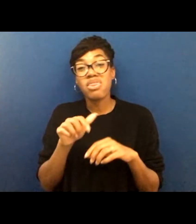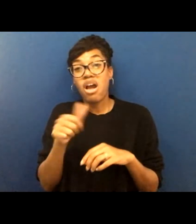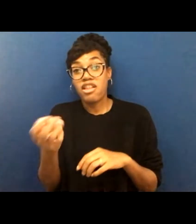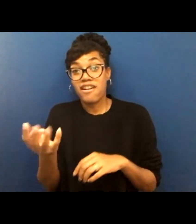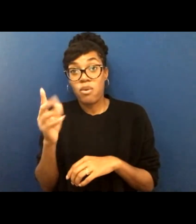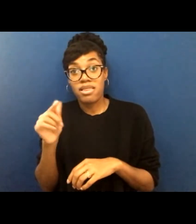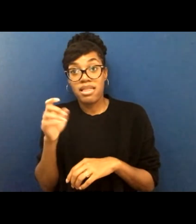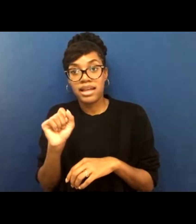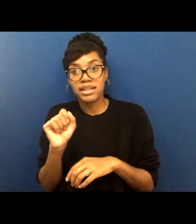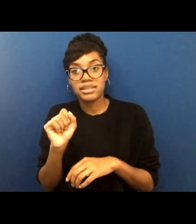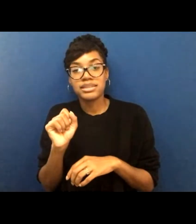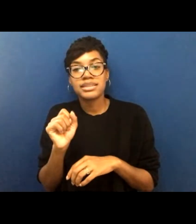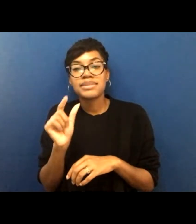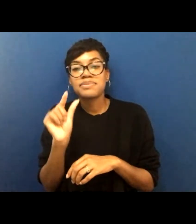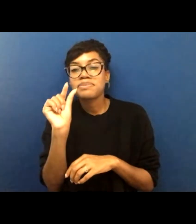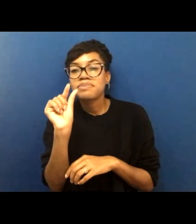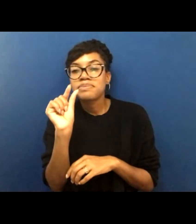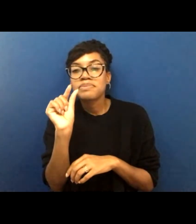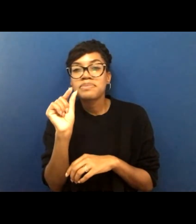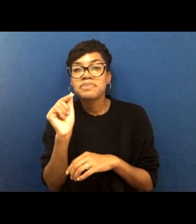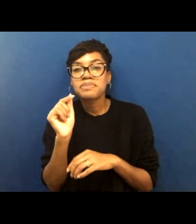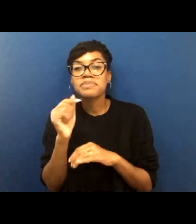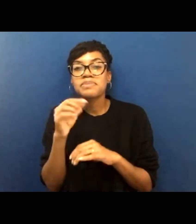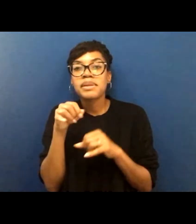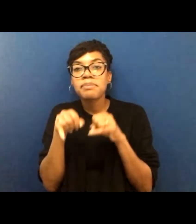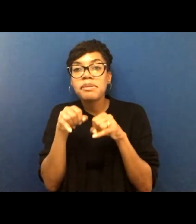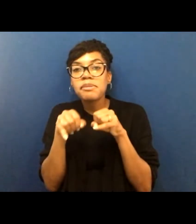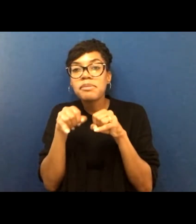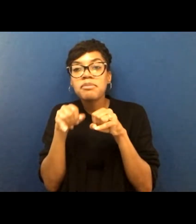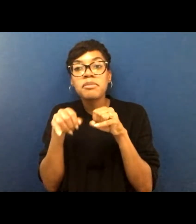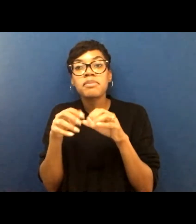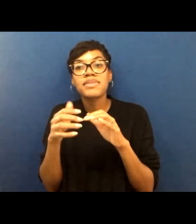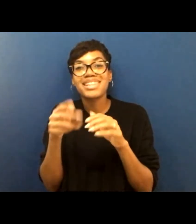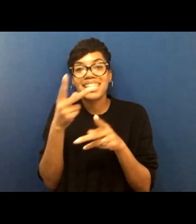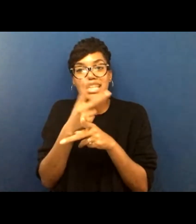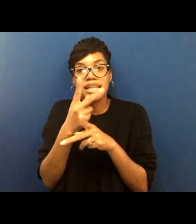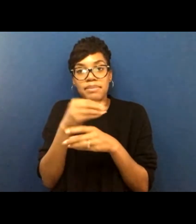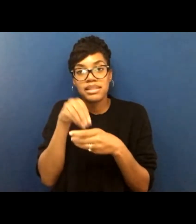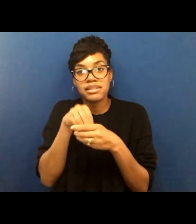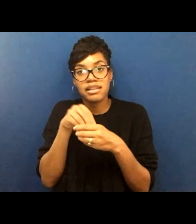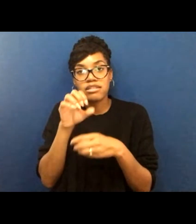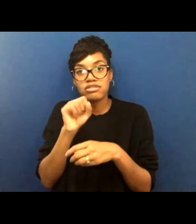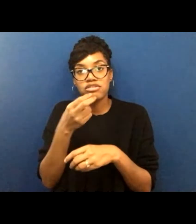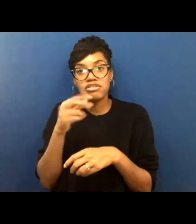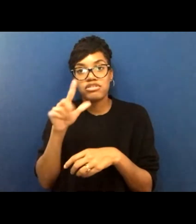are these tiny little pegs that hold them inside the shell so they can stay inside their protective shell.